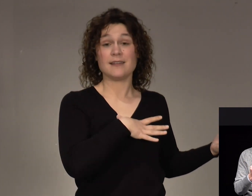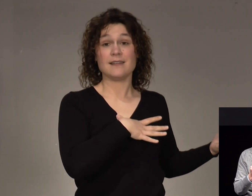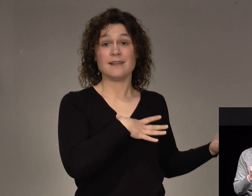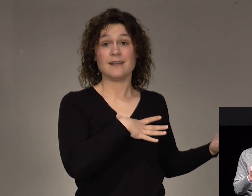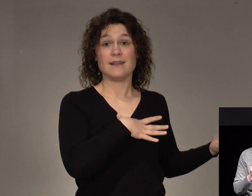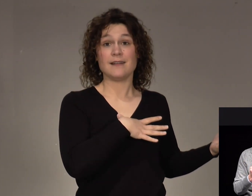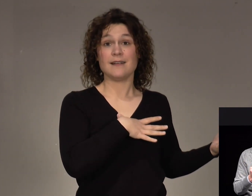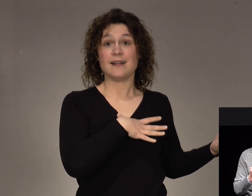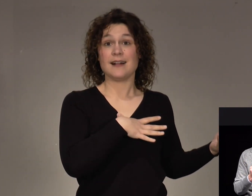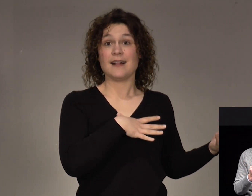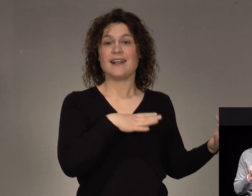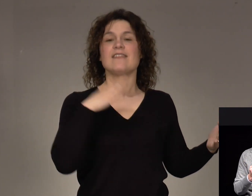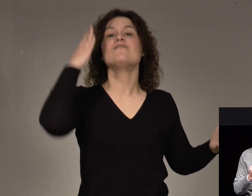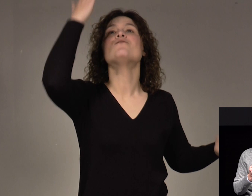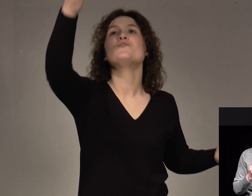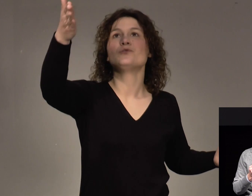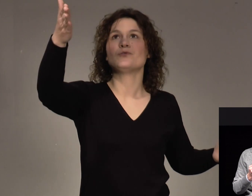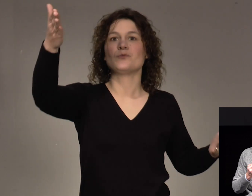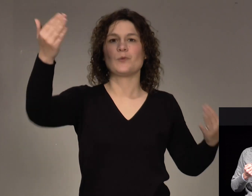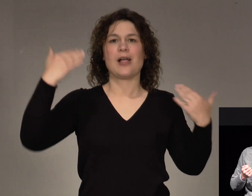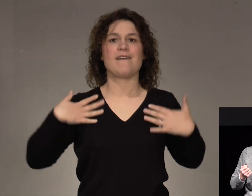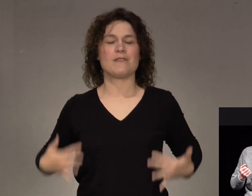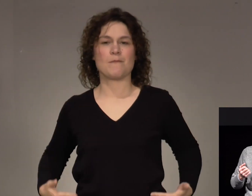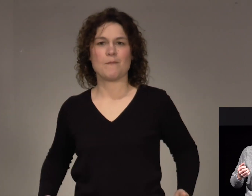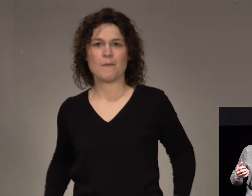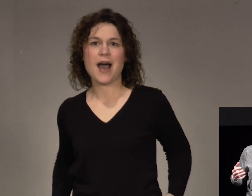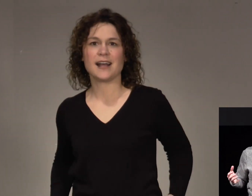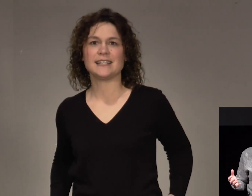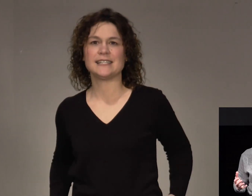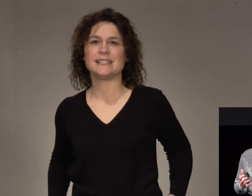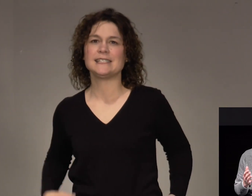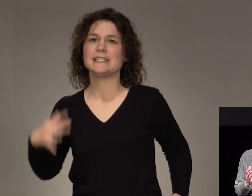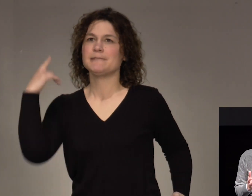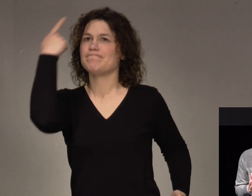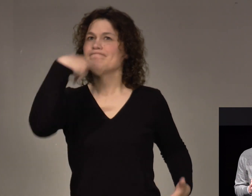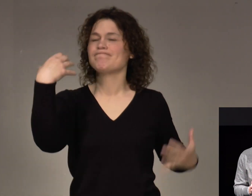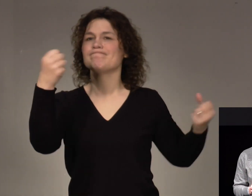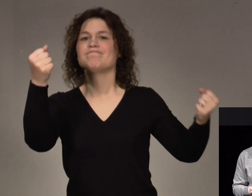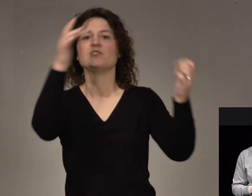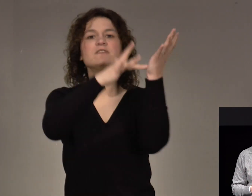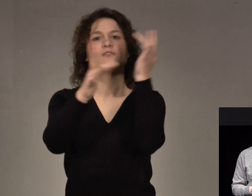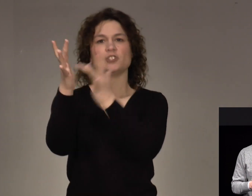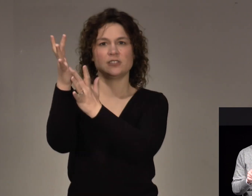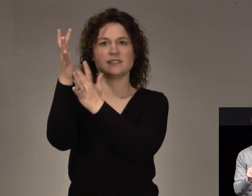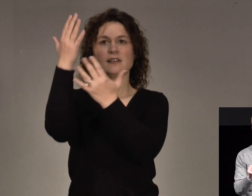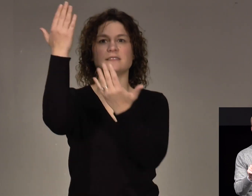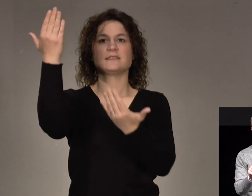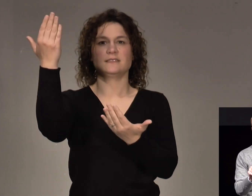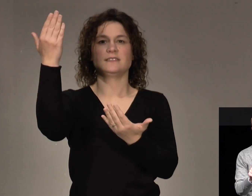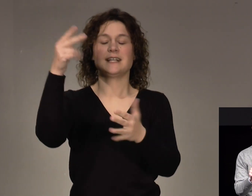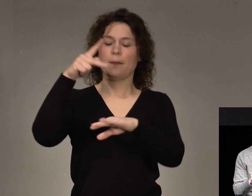bear the body that will reflect the image of Jesus. And Paul says this, in